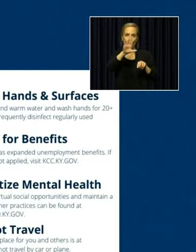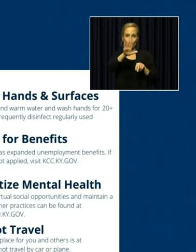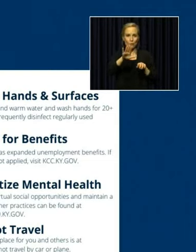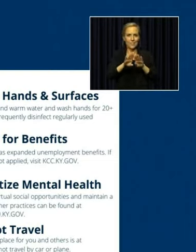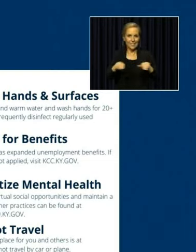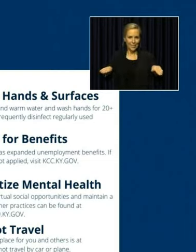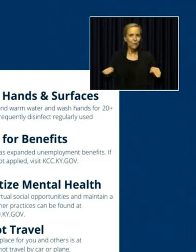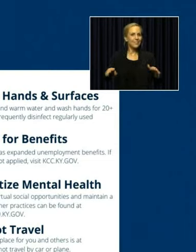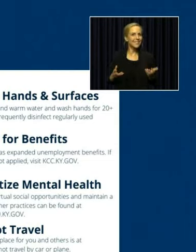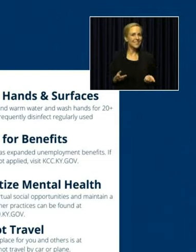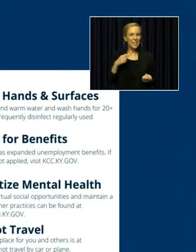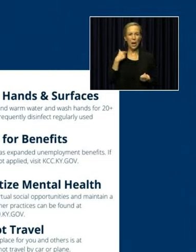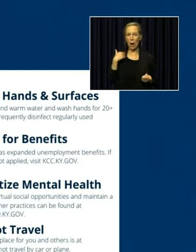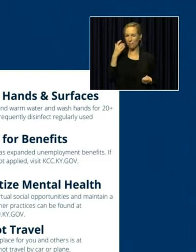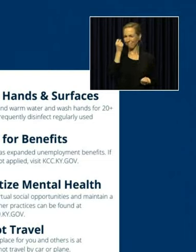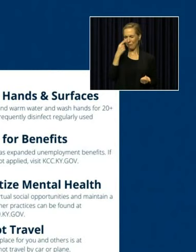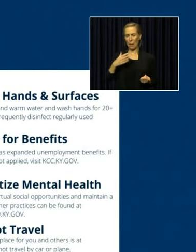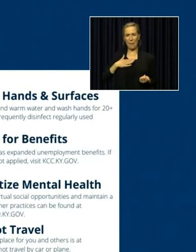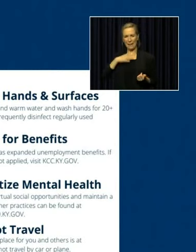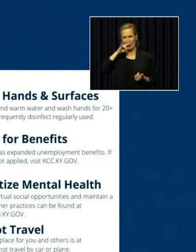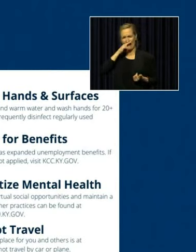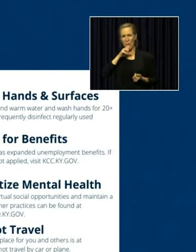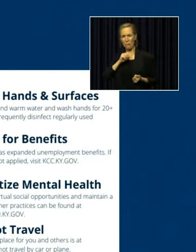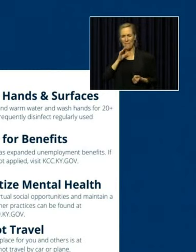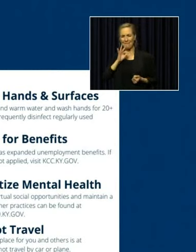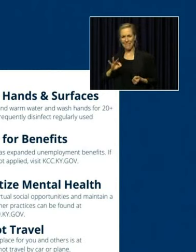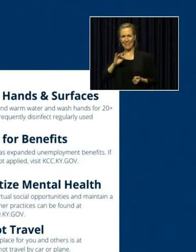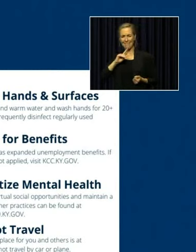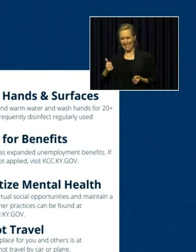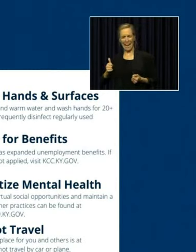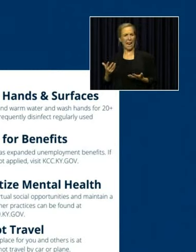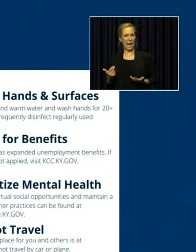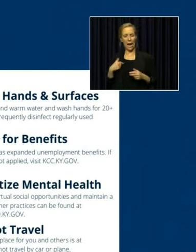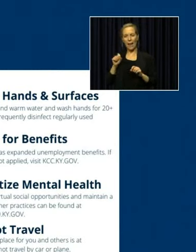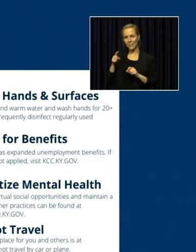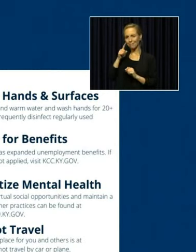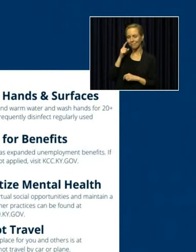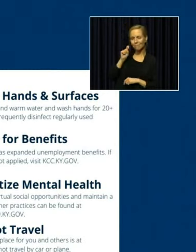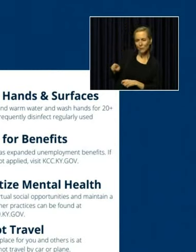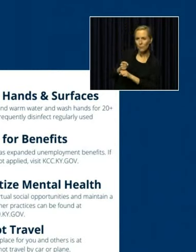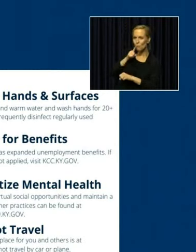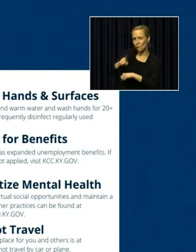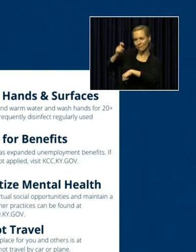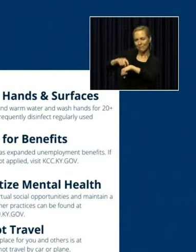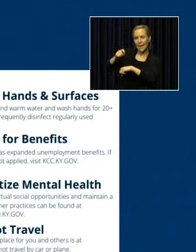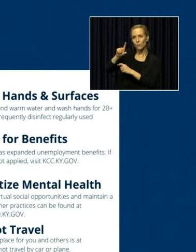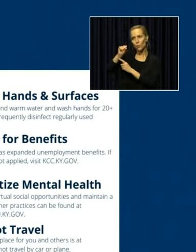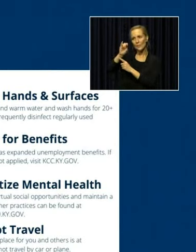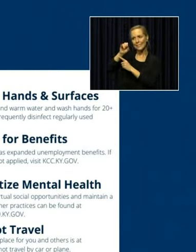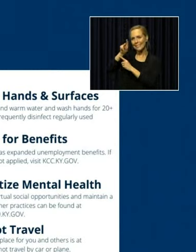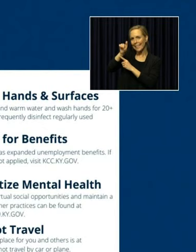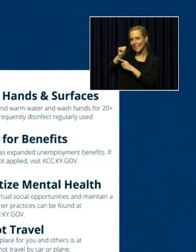REASON. IF YOU NEED TO GO OUT AND GET SUPPLIES, THAT'S ONE THING. IF YOU'RE GOING OUT TO GET